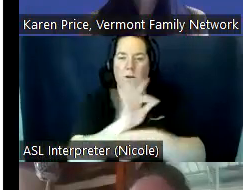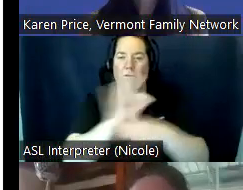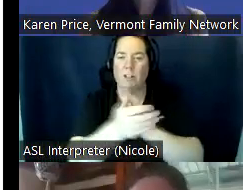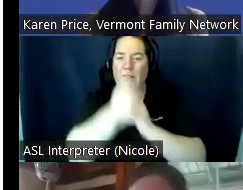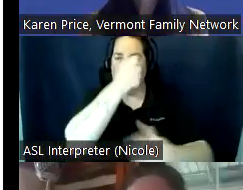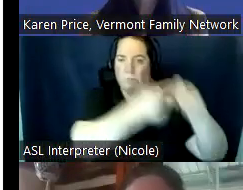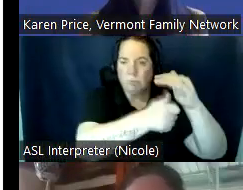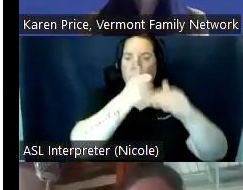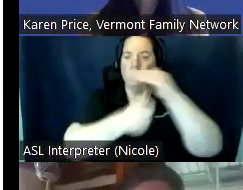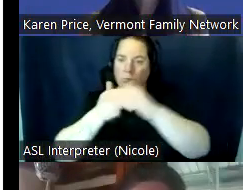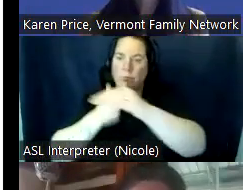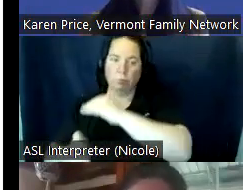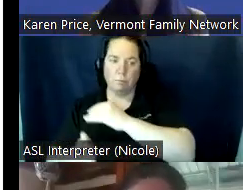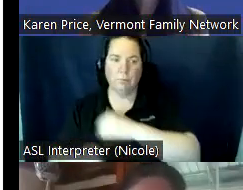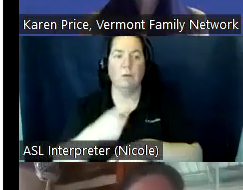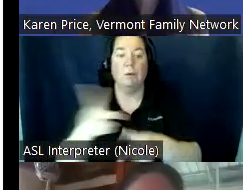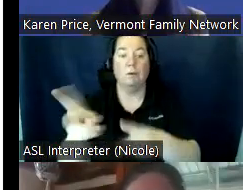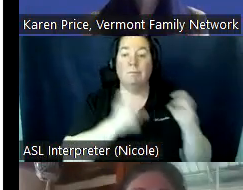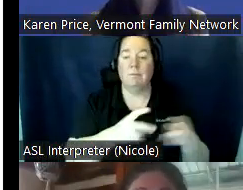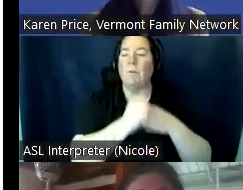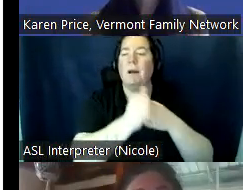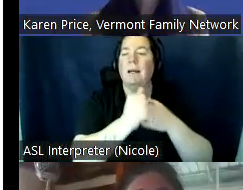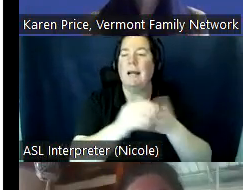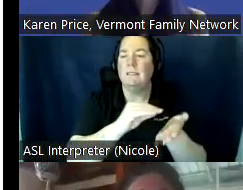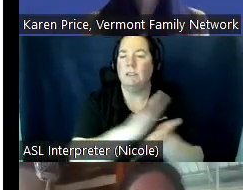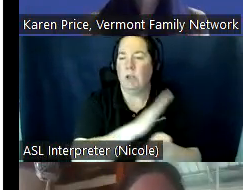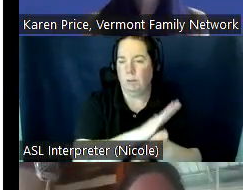was pulled from one of our guidance documents, which we're going to share later on and it's